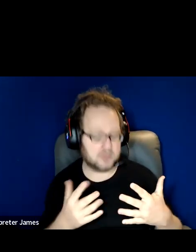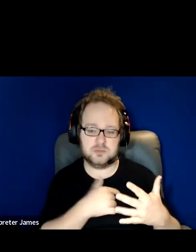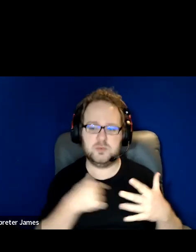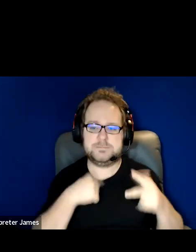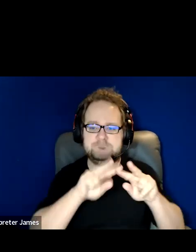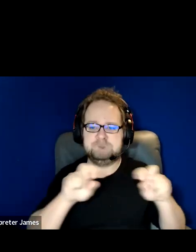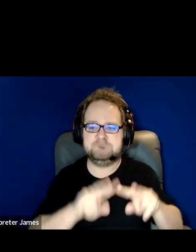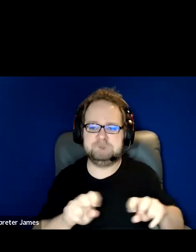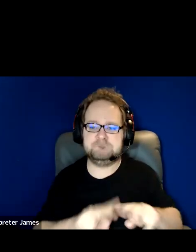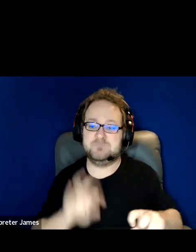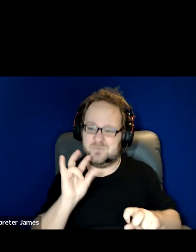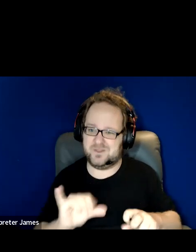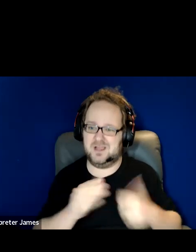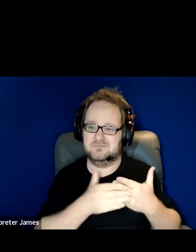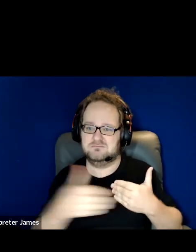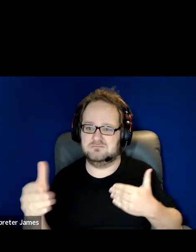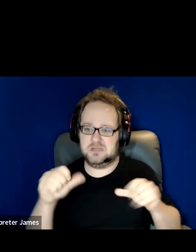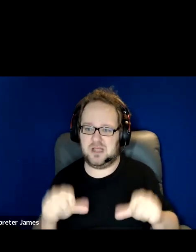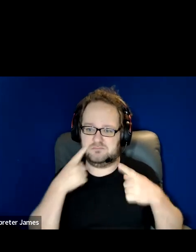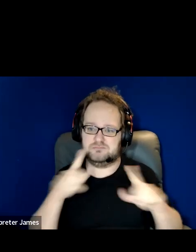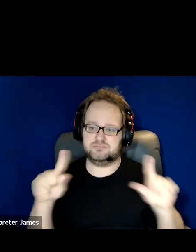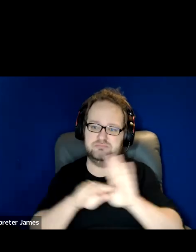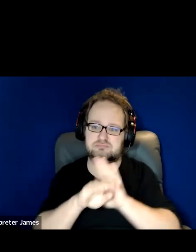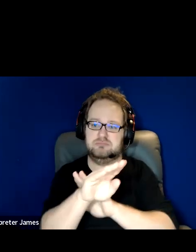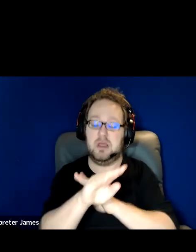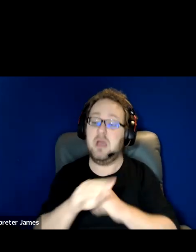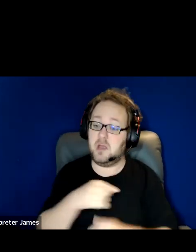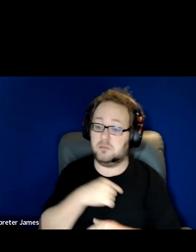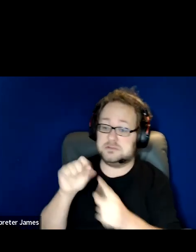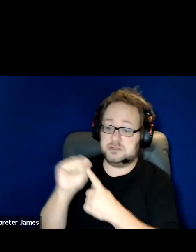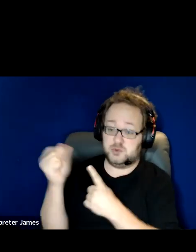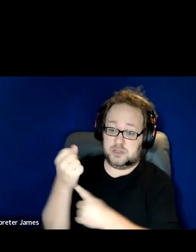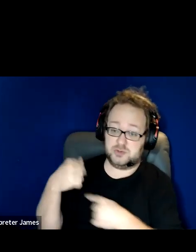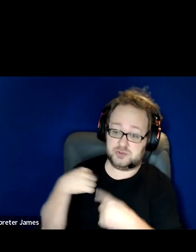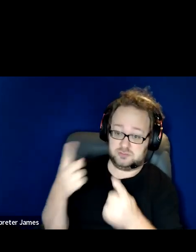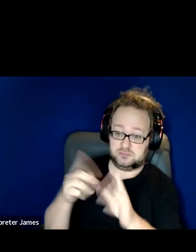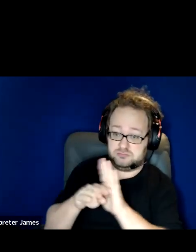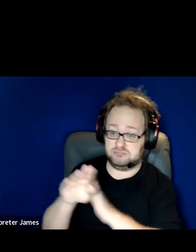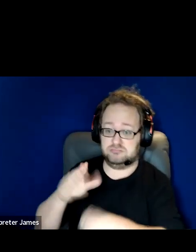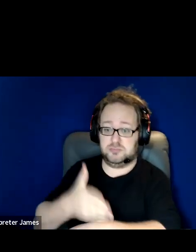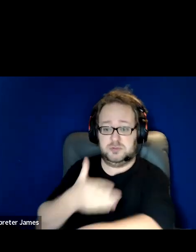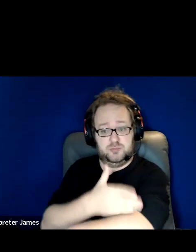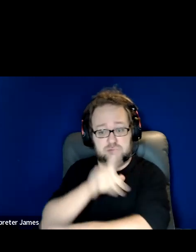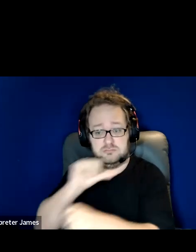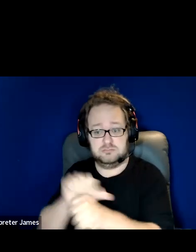And the situation continues to get better with more and more and more vaccine. In the